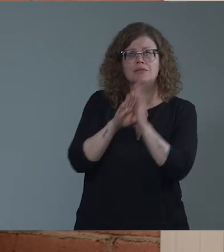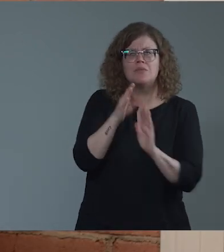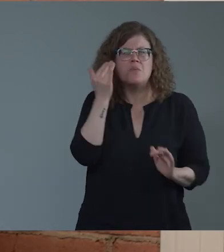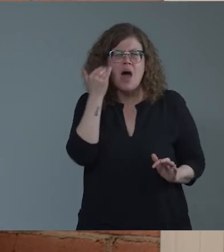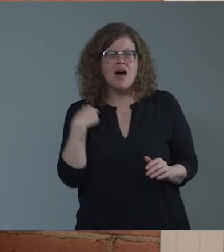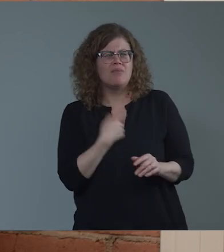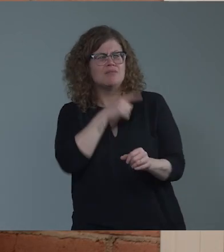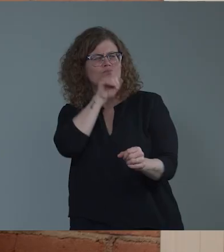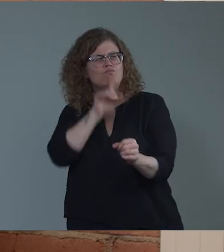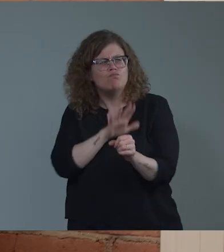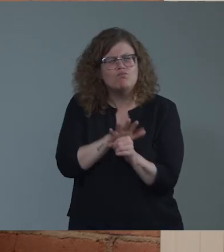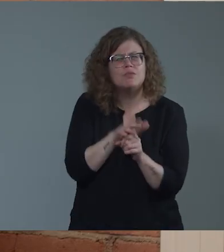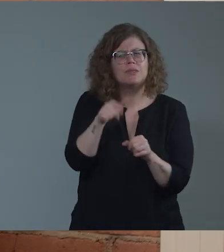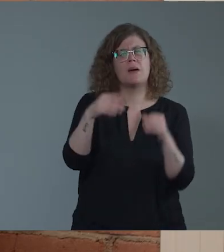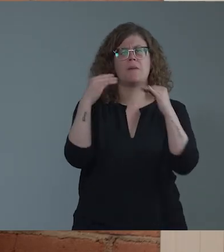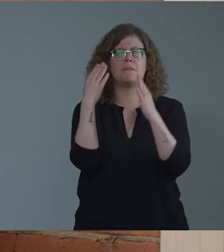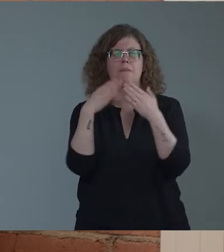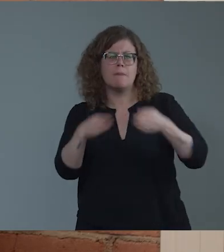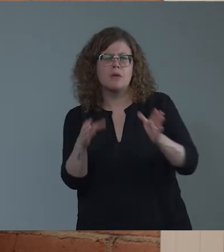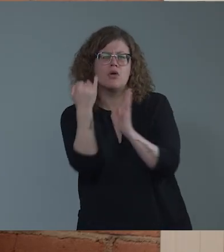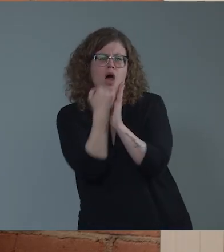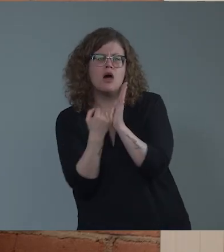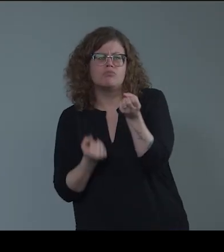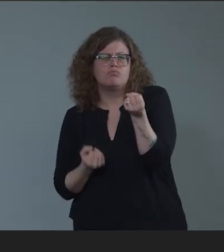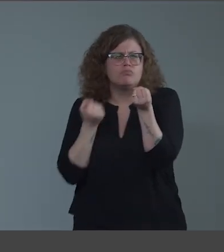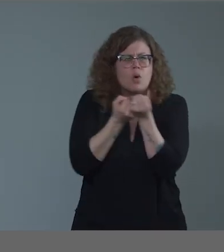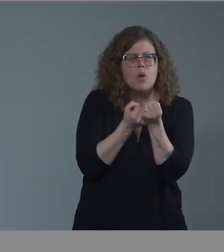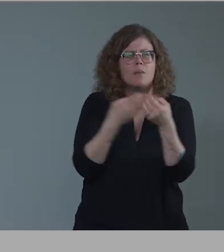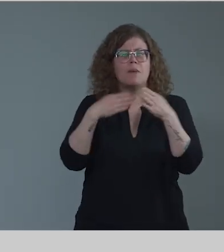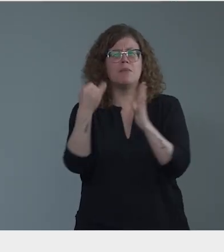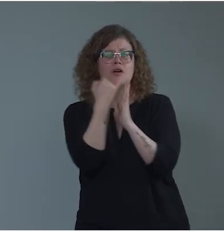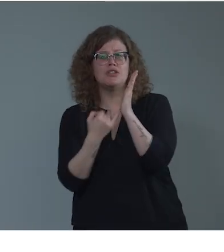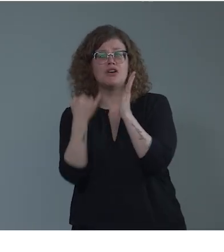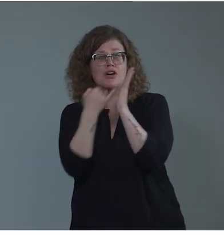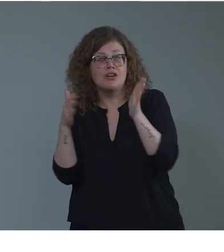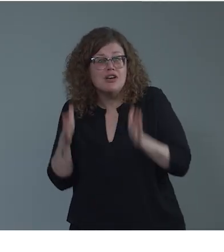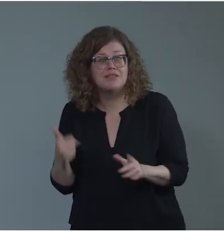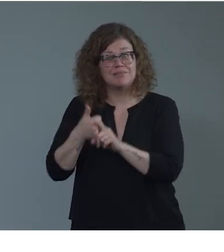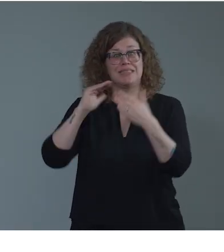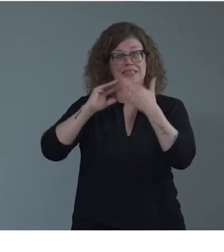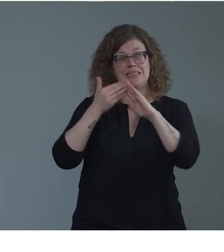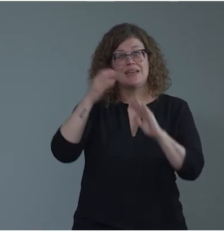to public art and supporting public art and artists in our city. Calgary Arts Development, often known as CADA,